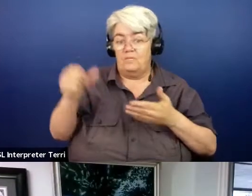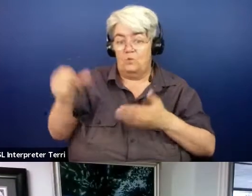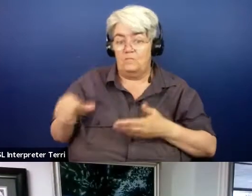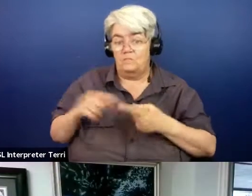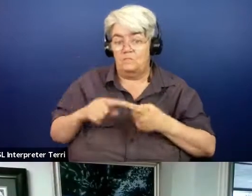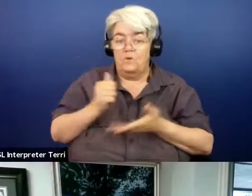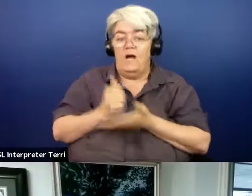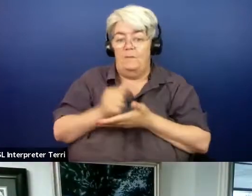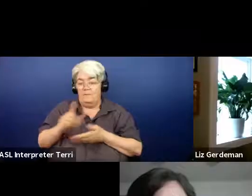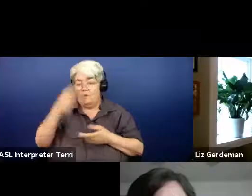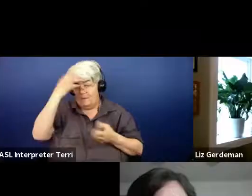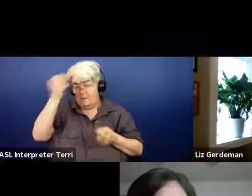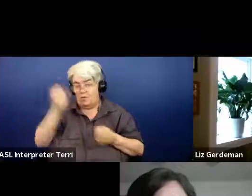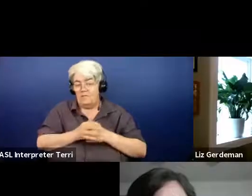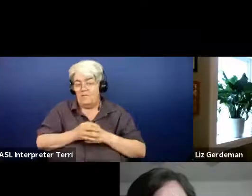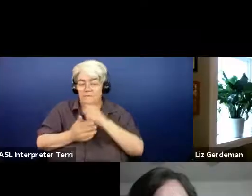your memory. We've illuded to training